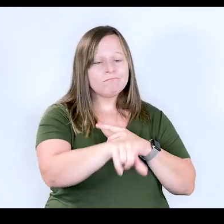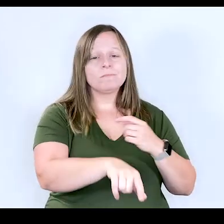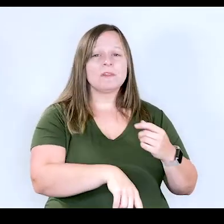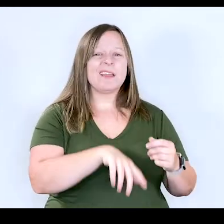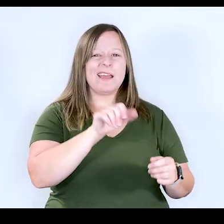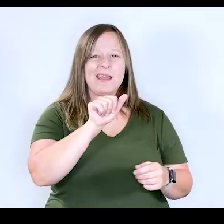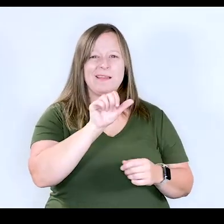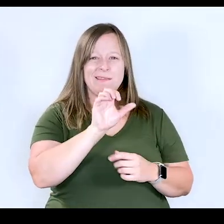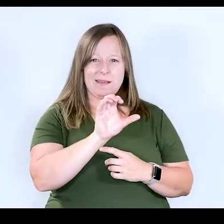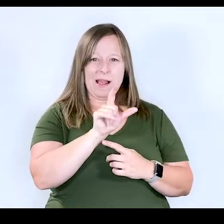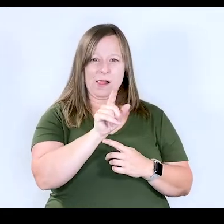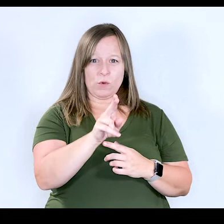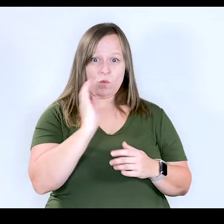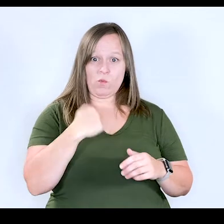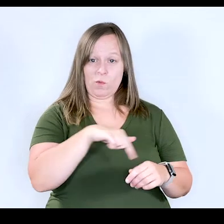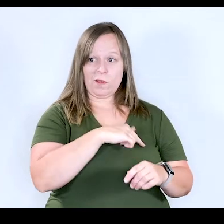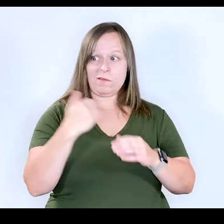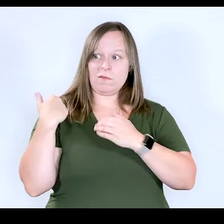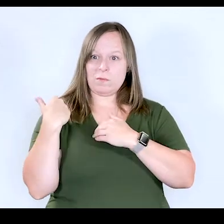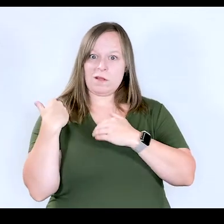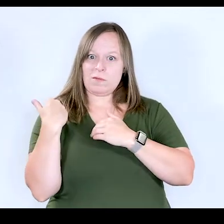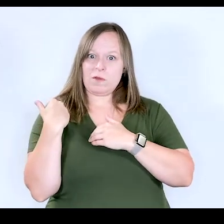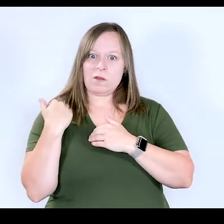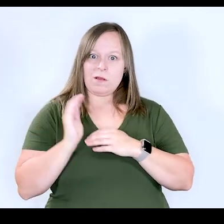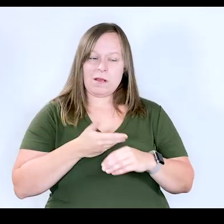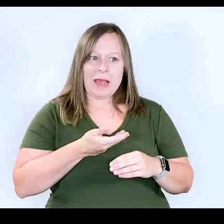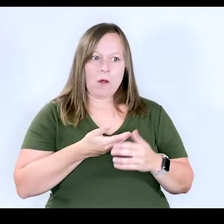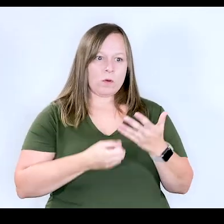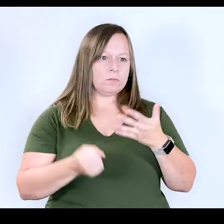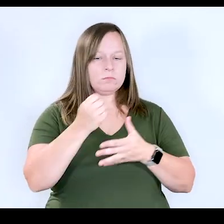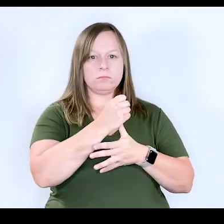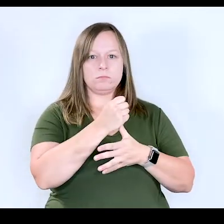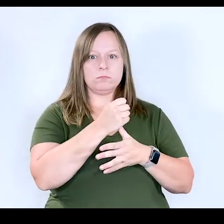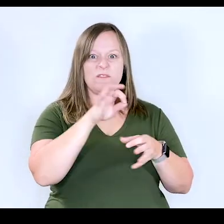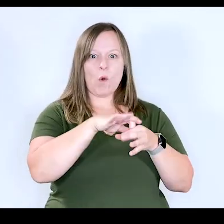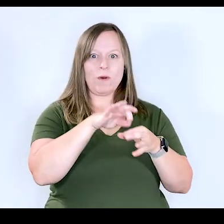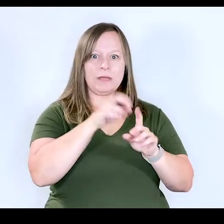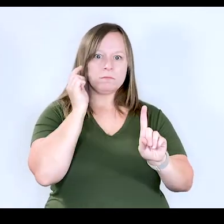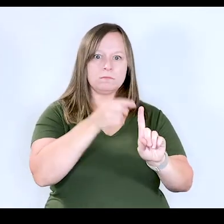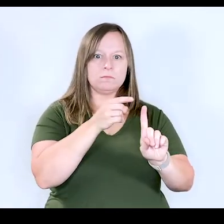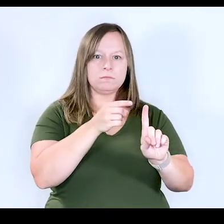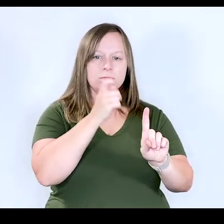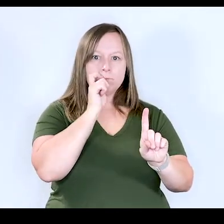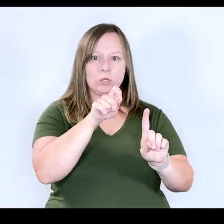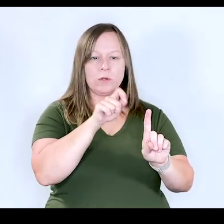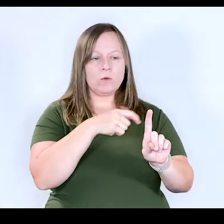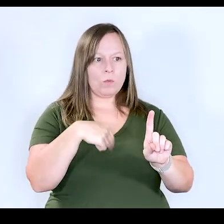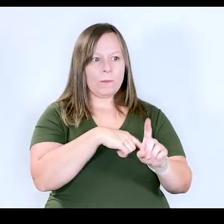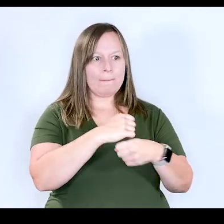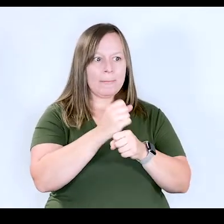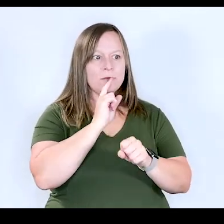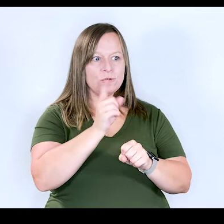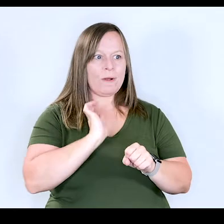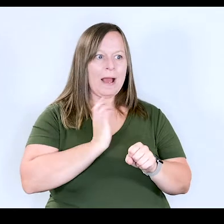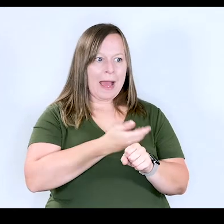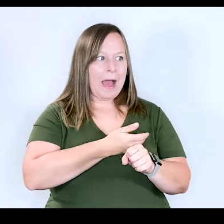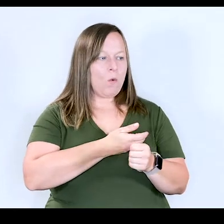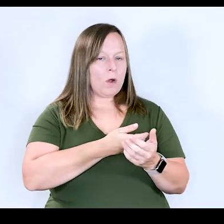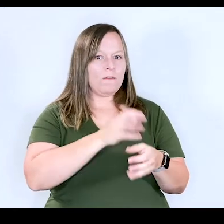And as the ACLU, we have a responsibility that our base, first and foremost, is voting. And we want to make sure that our base is voting,